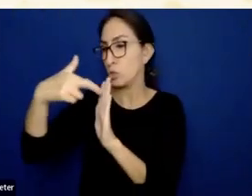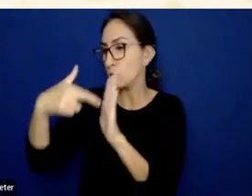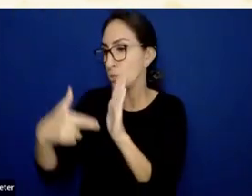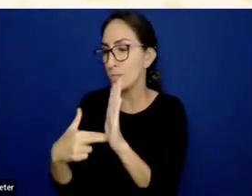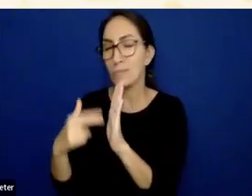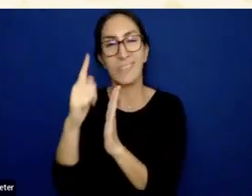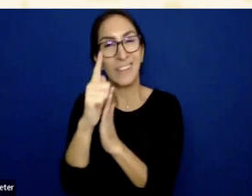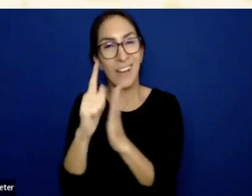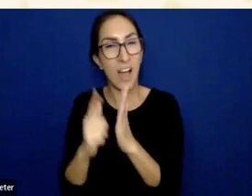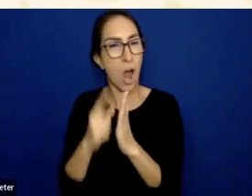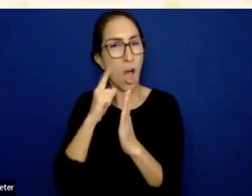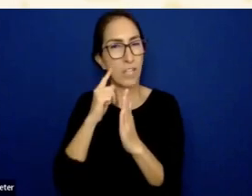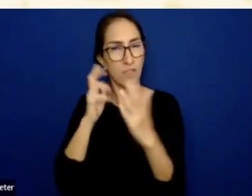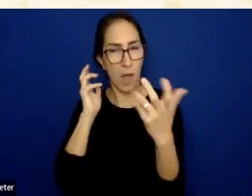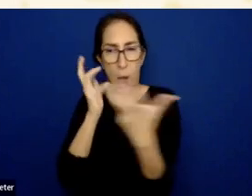in order to create our sites accessible.